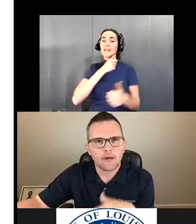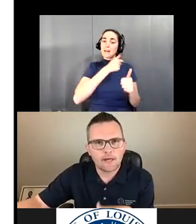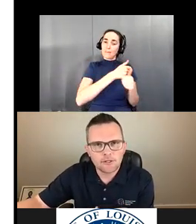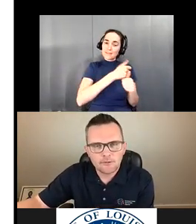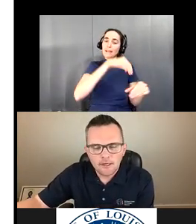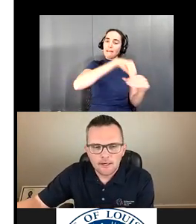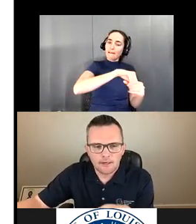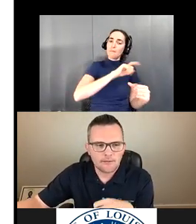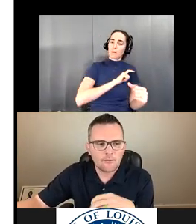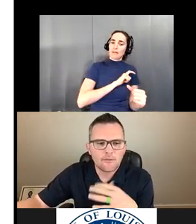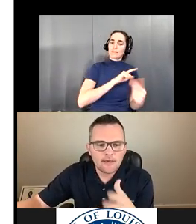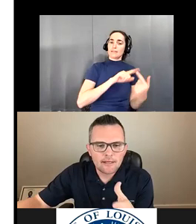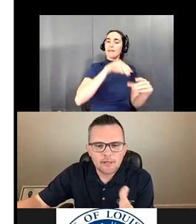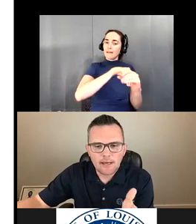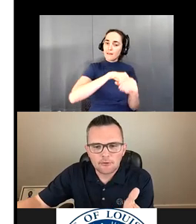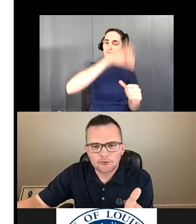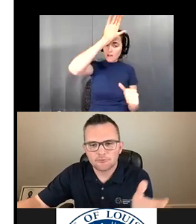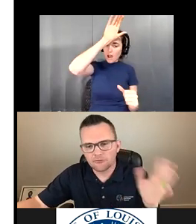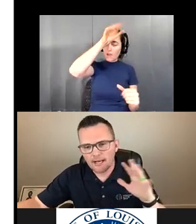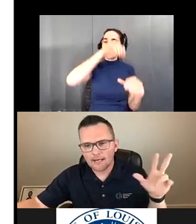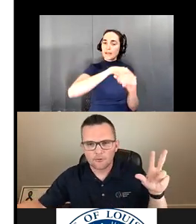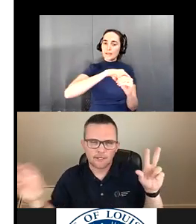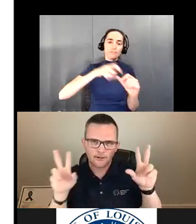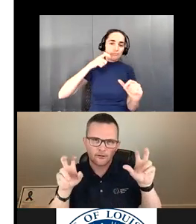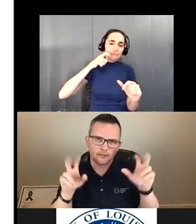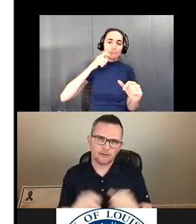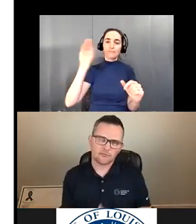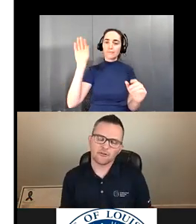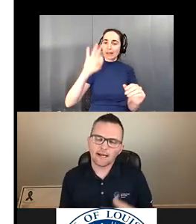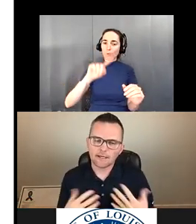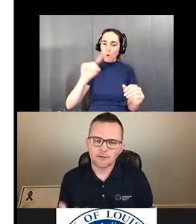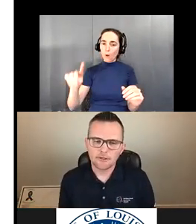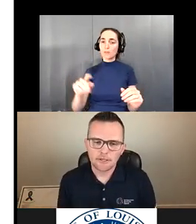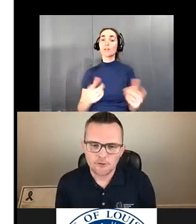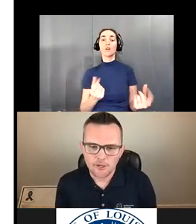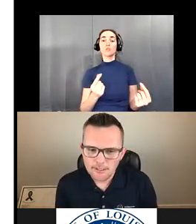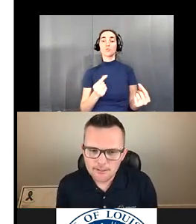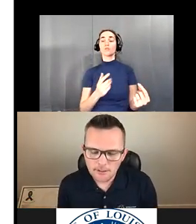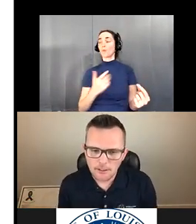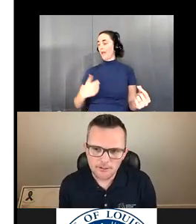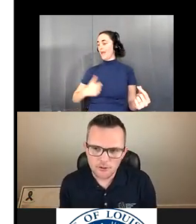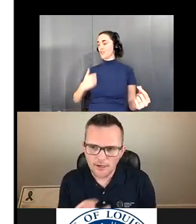15:42:34 They would then be able to flag what they call flagging the address that you have